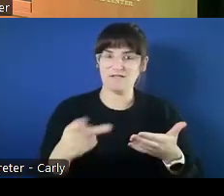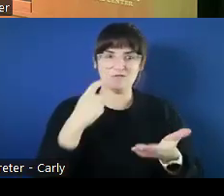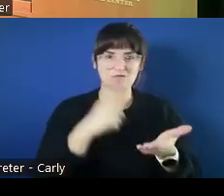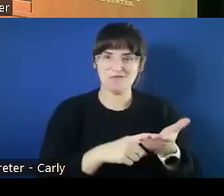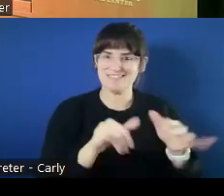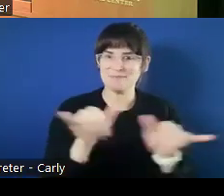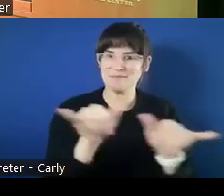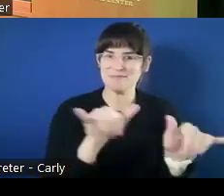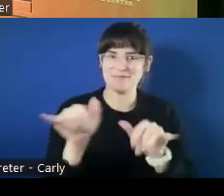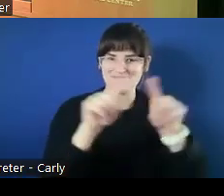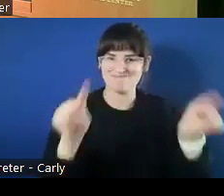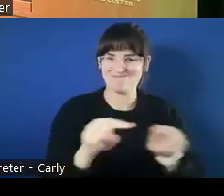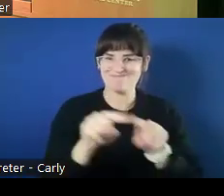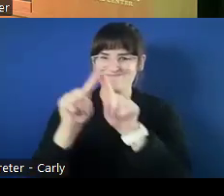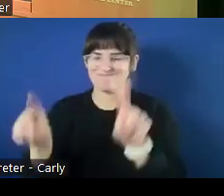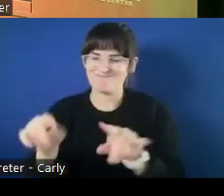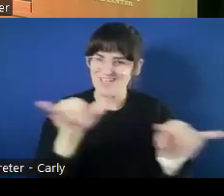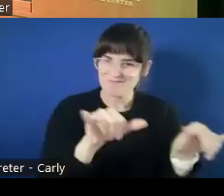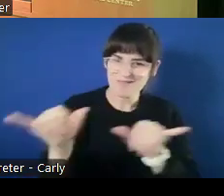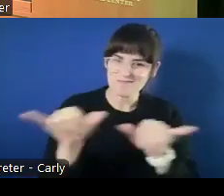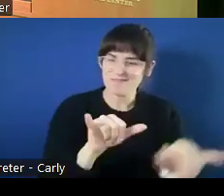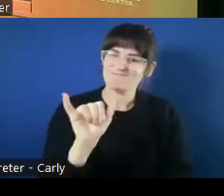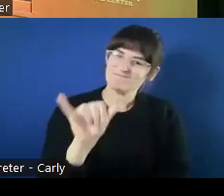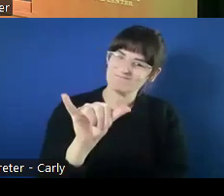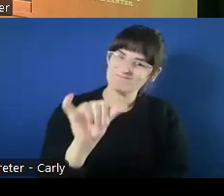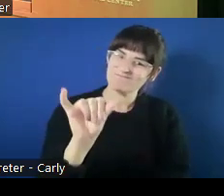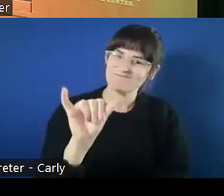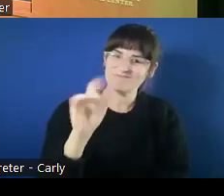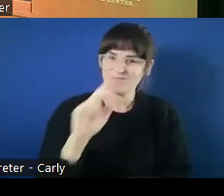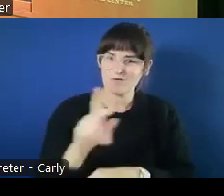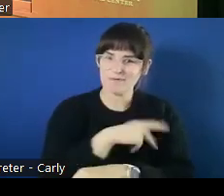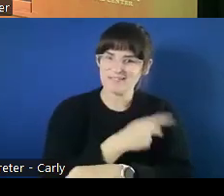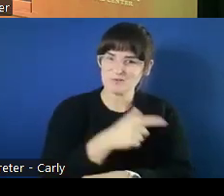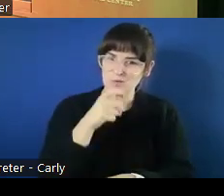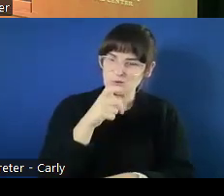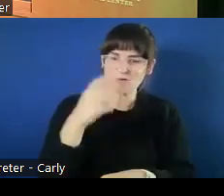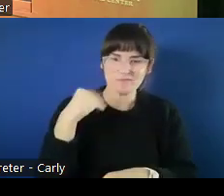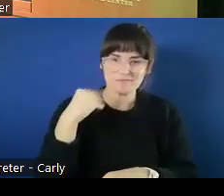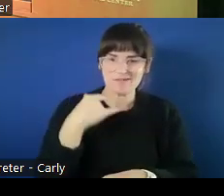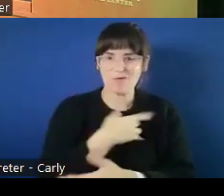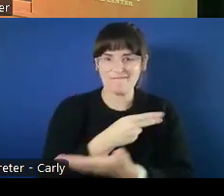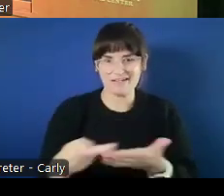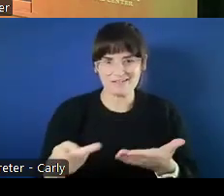with what we would see um in patients with um with heart failure so you can see kind of